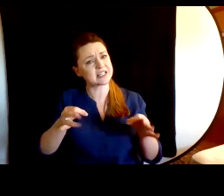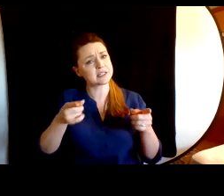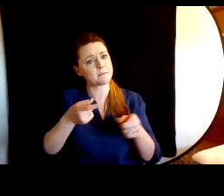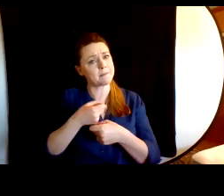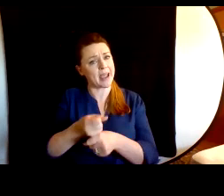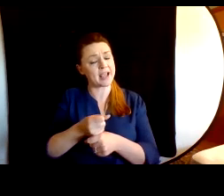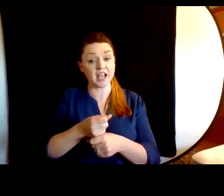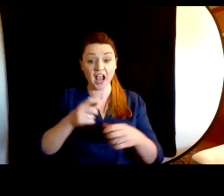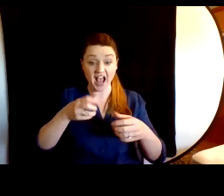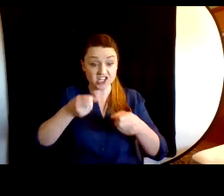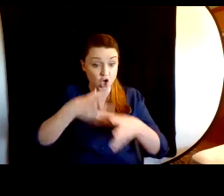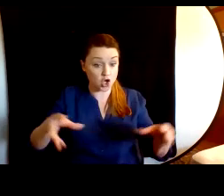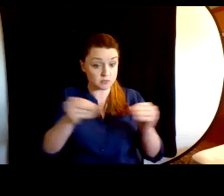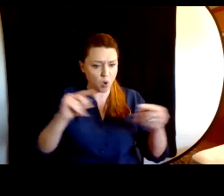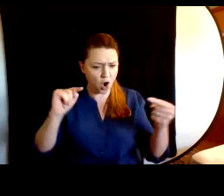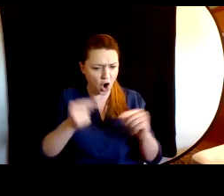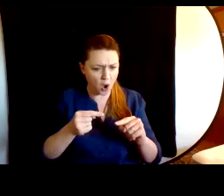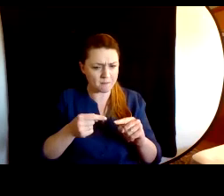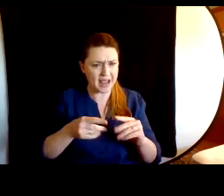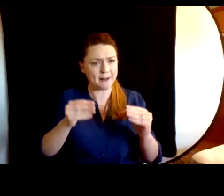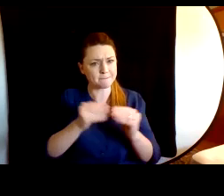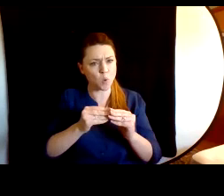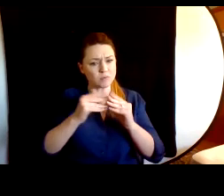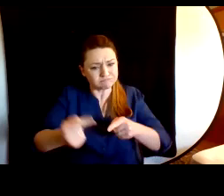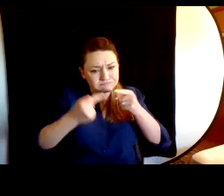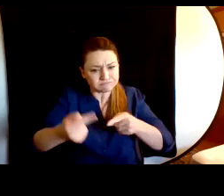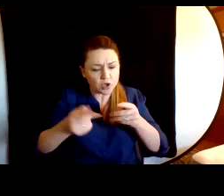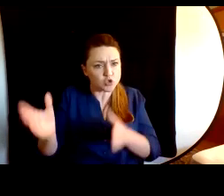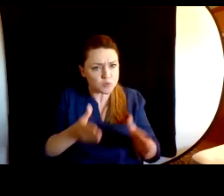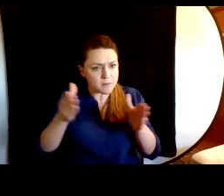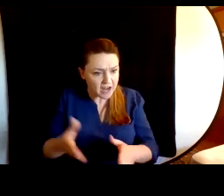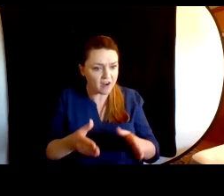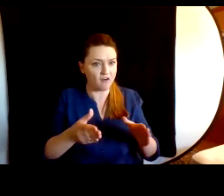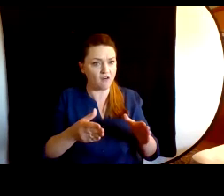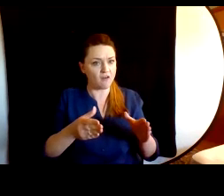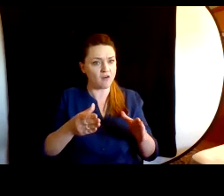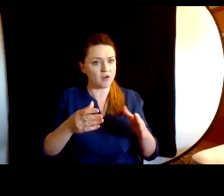and have made it incredibly difficult to prepare for, respond to, and recover from disasters.